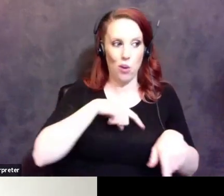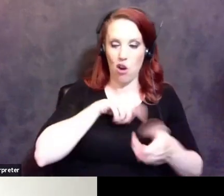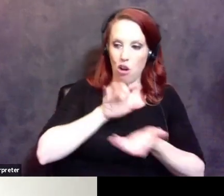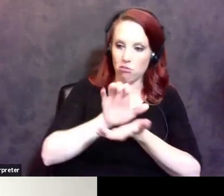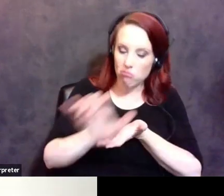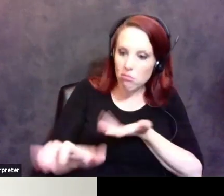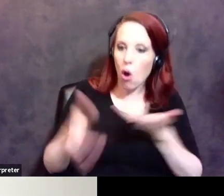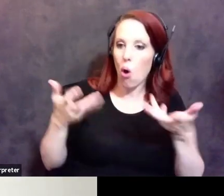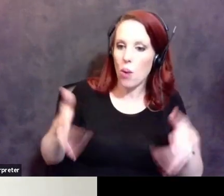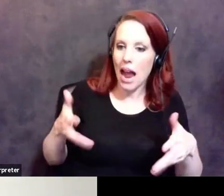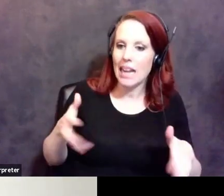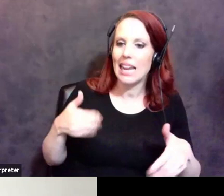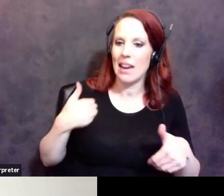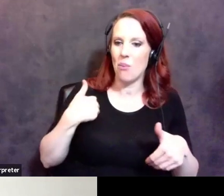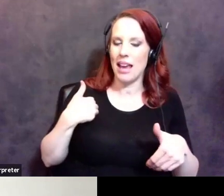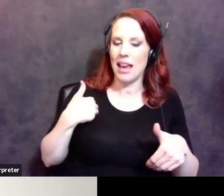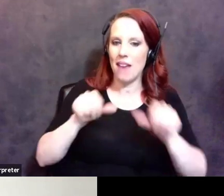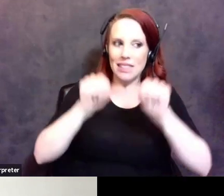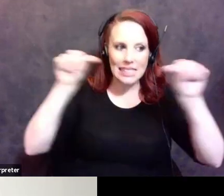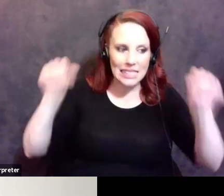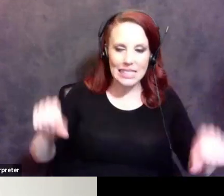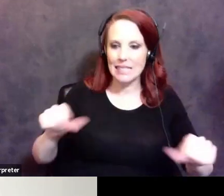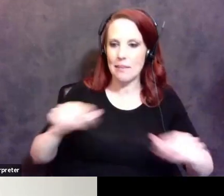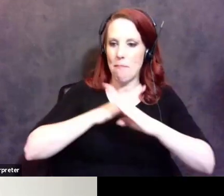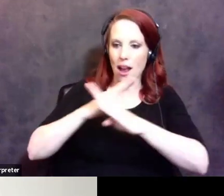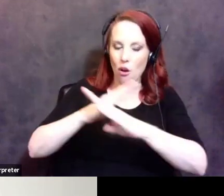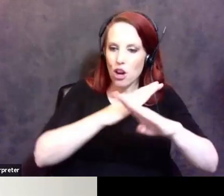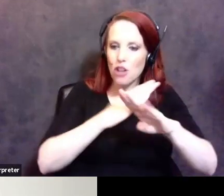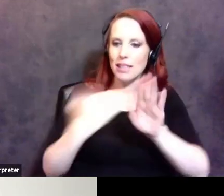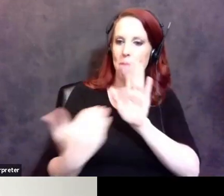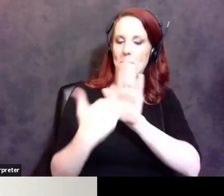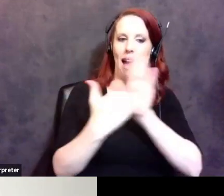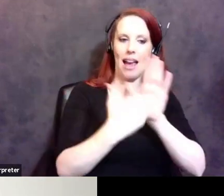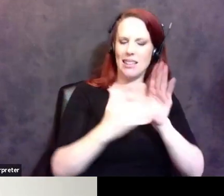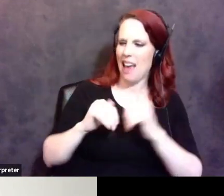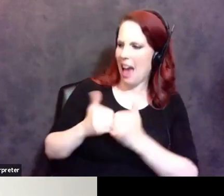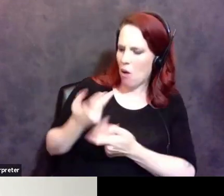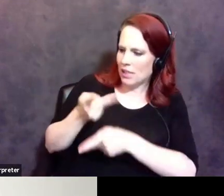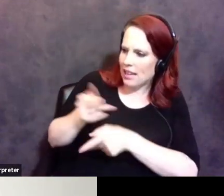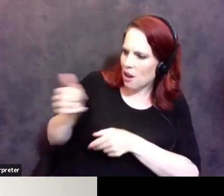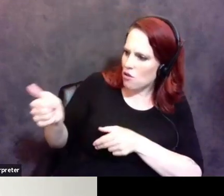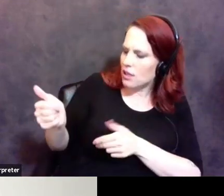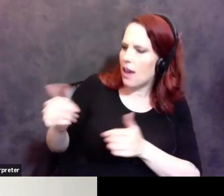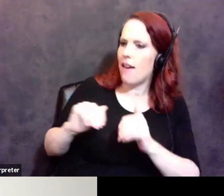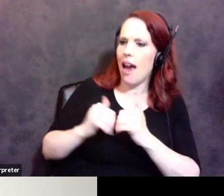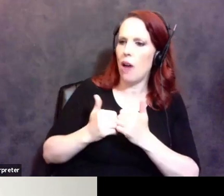systemic barriers and biases. How are you taking care of yourself? How do you refuel